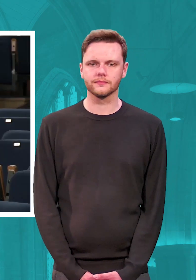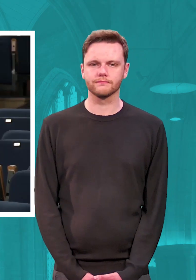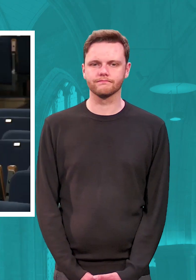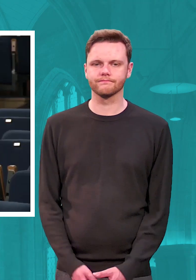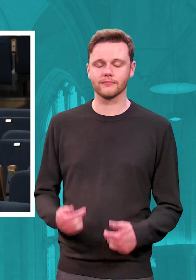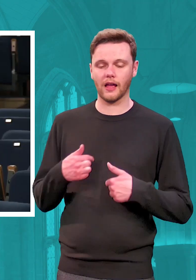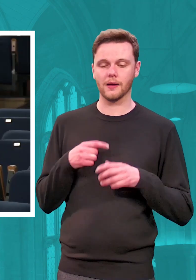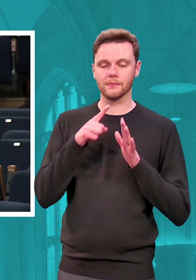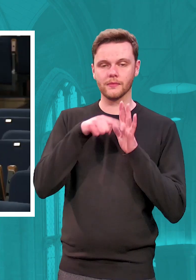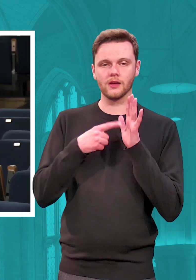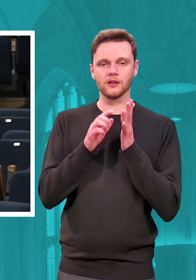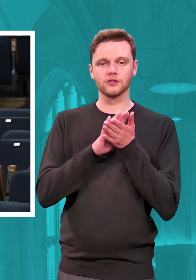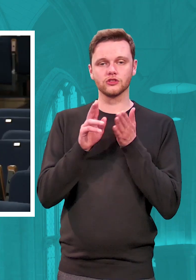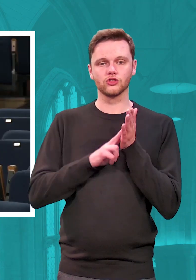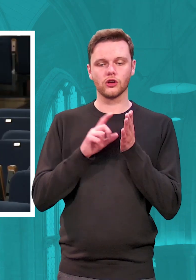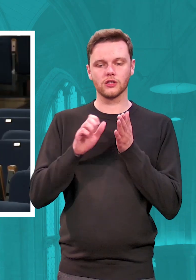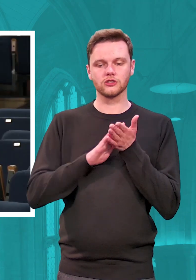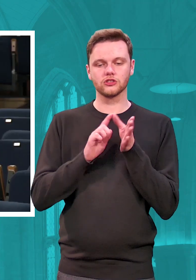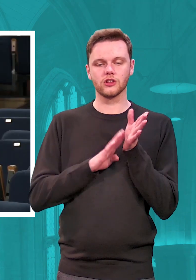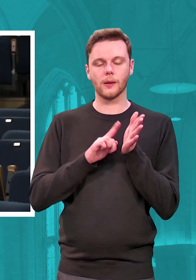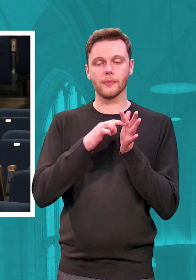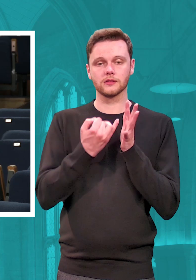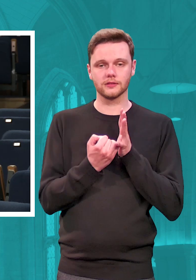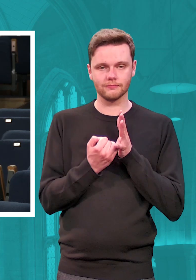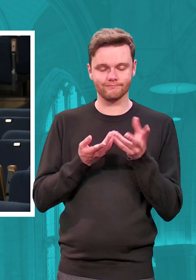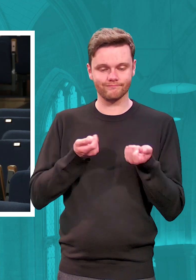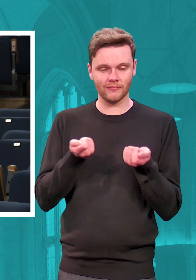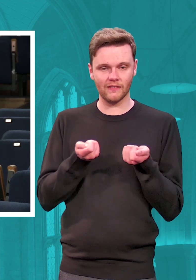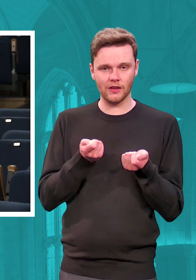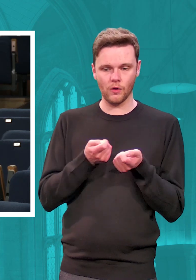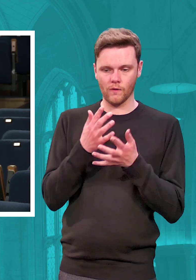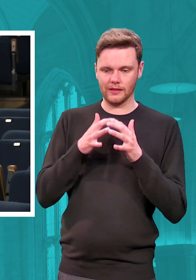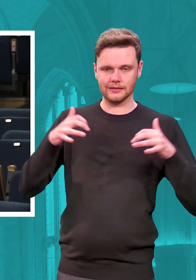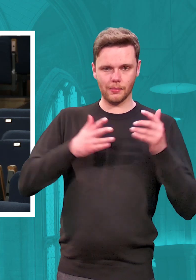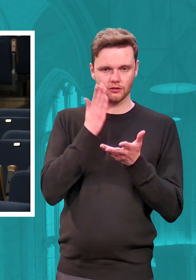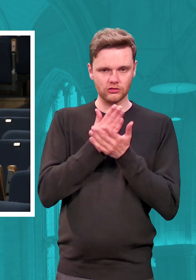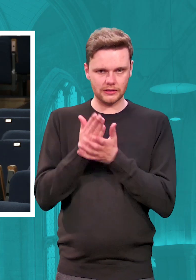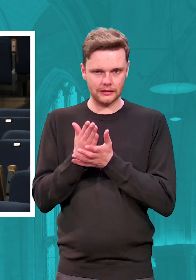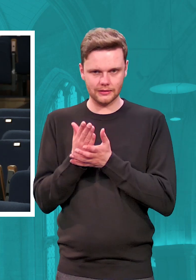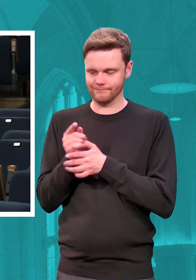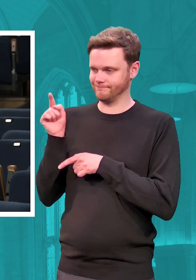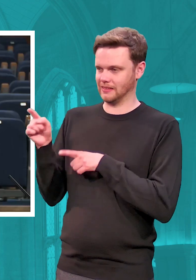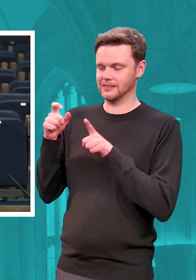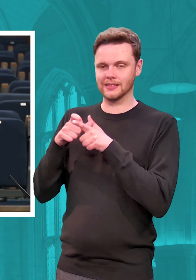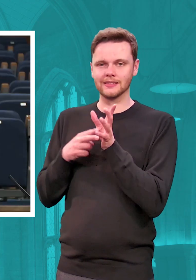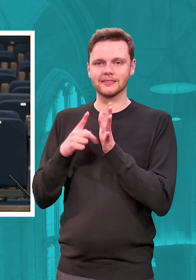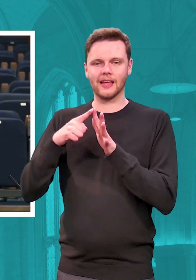I'm John Chalmers, convener of the Assembly Trustees. And I'm here with Dave Kendall, our Chief Officer.